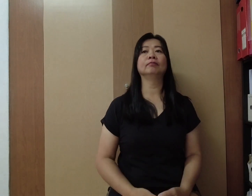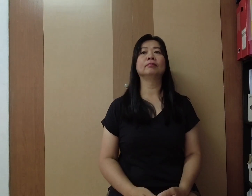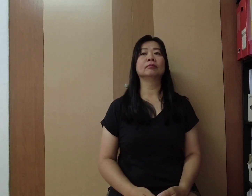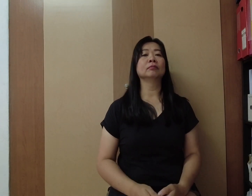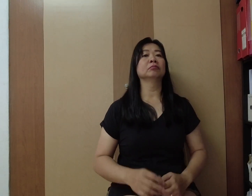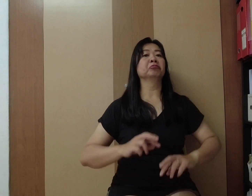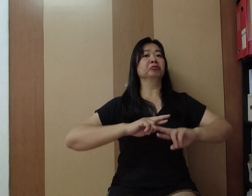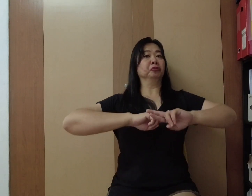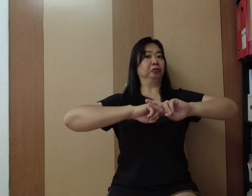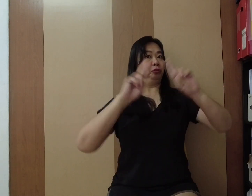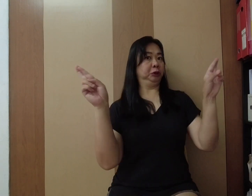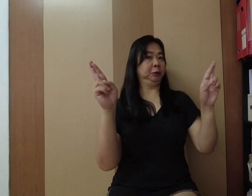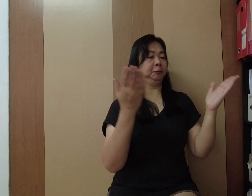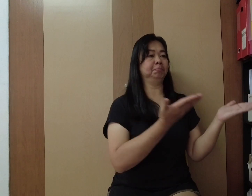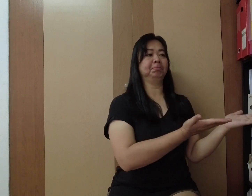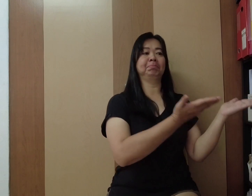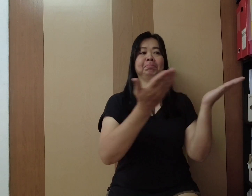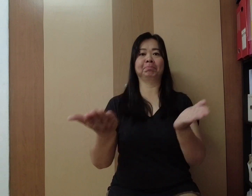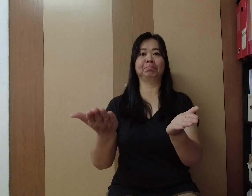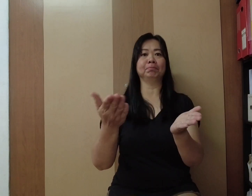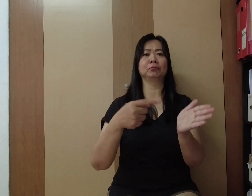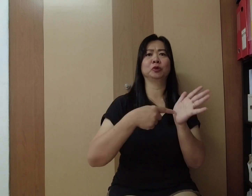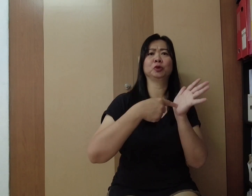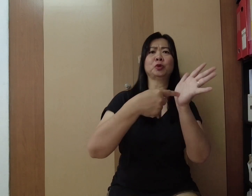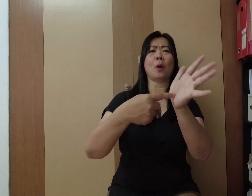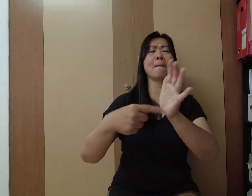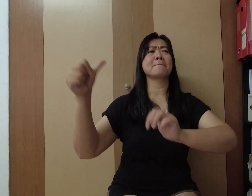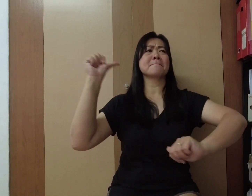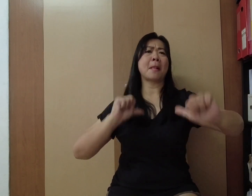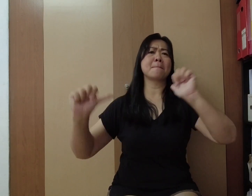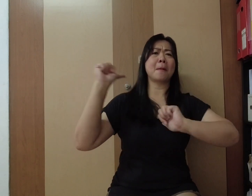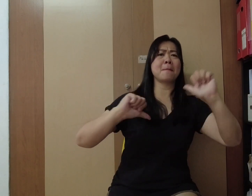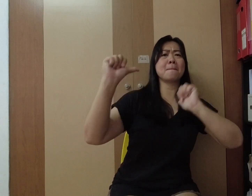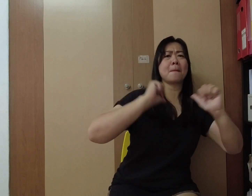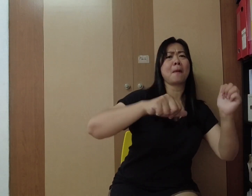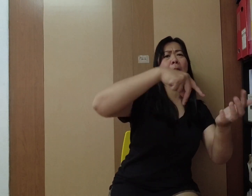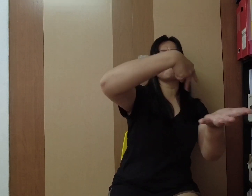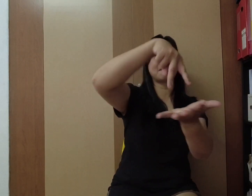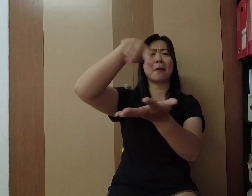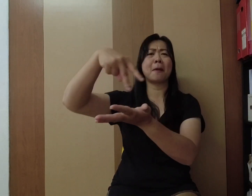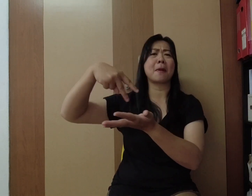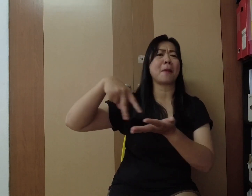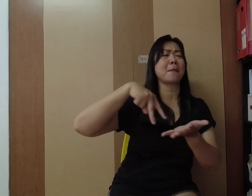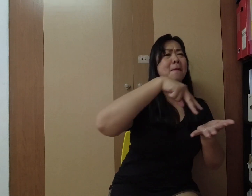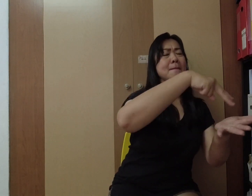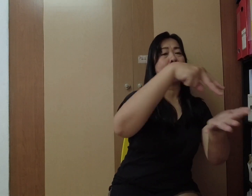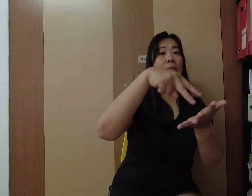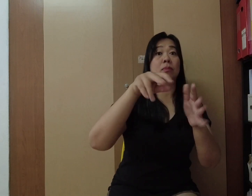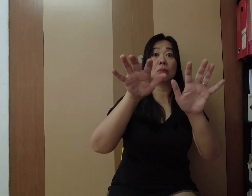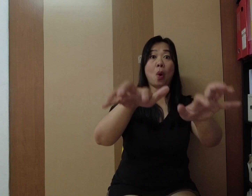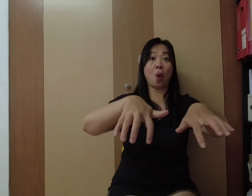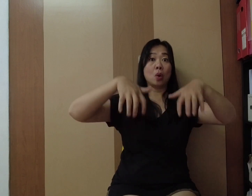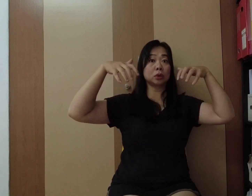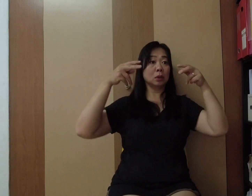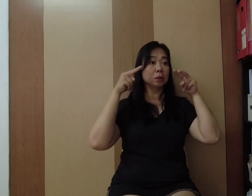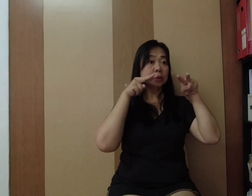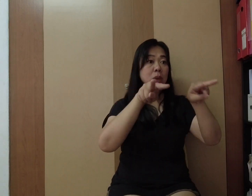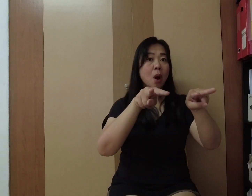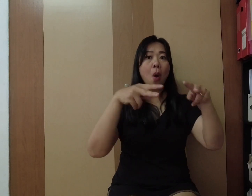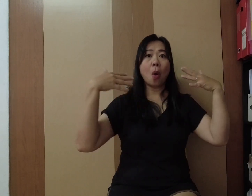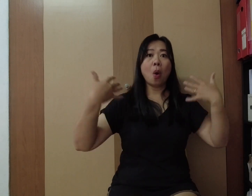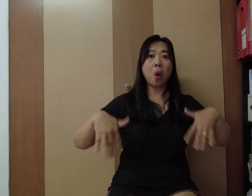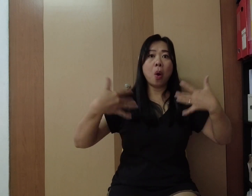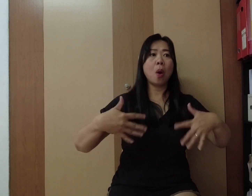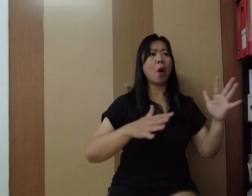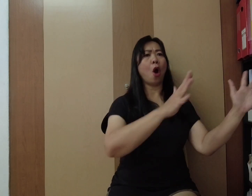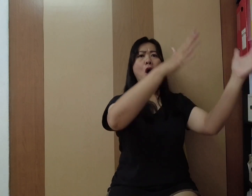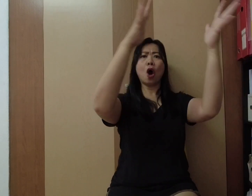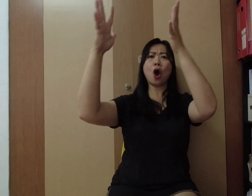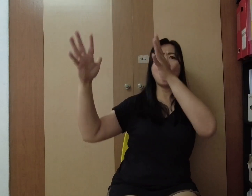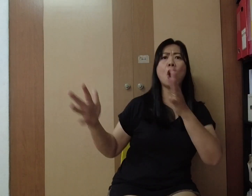by herself. At their final performance, the audience was